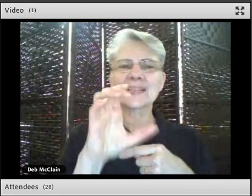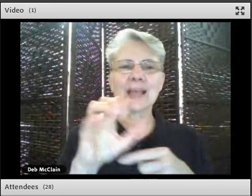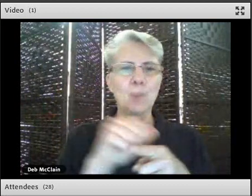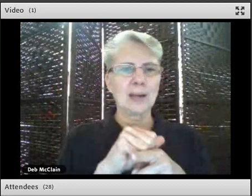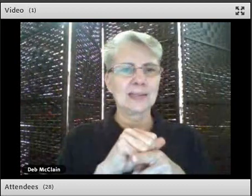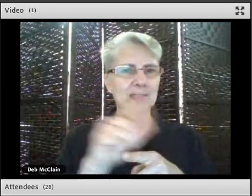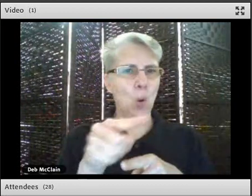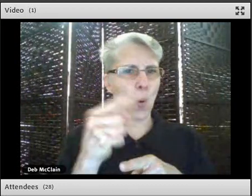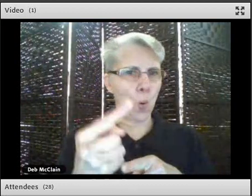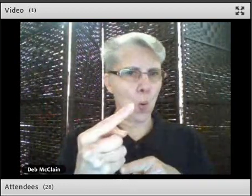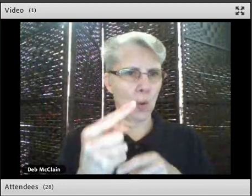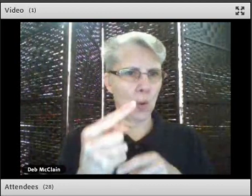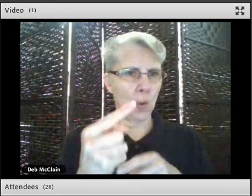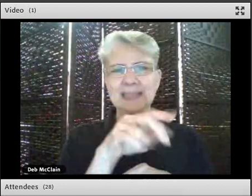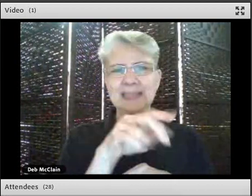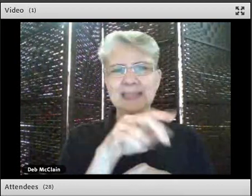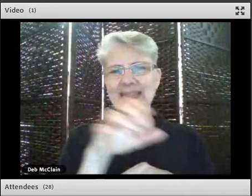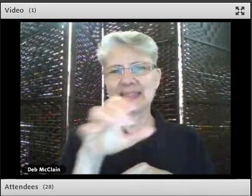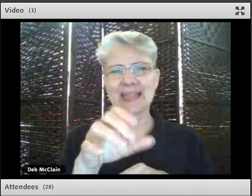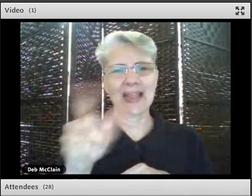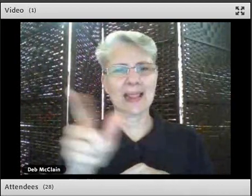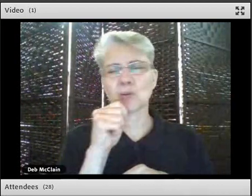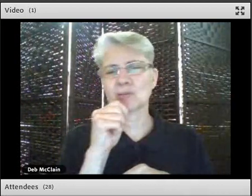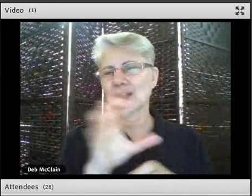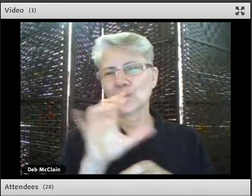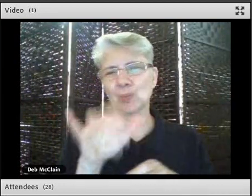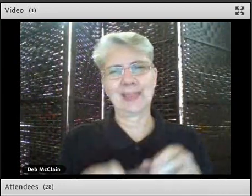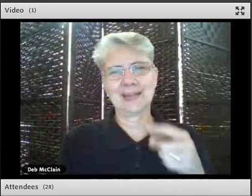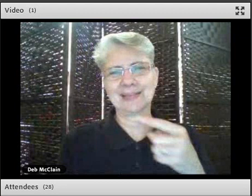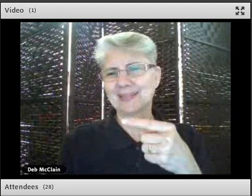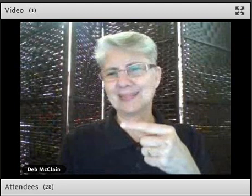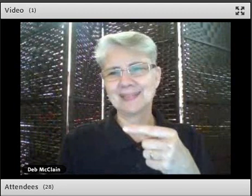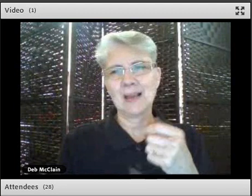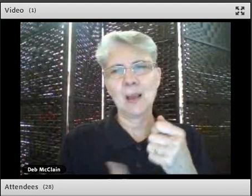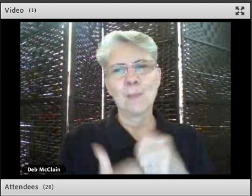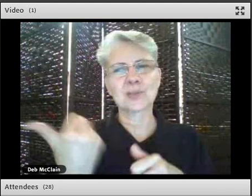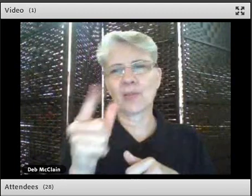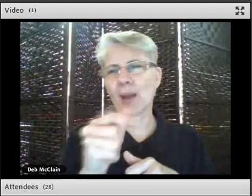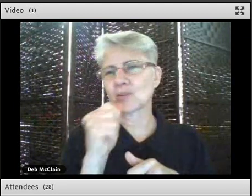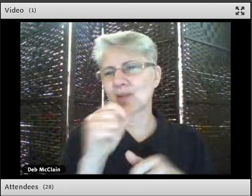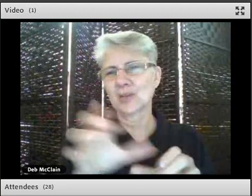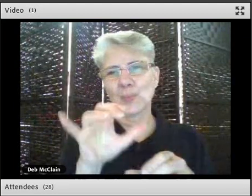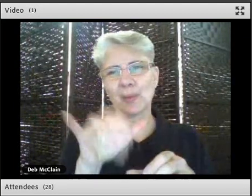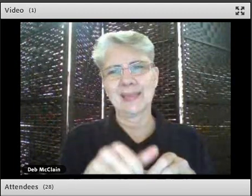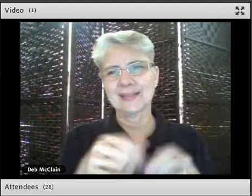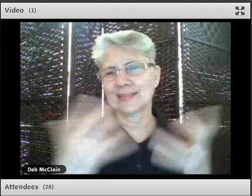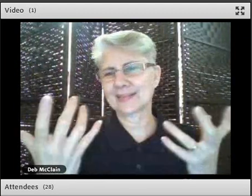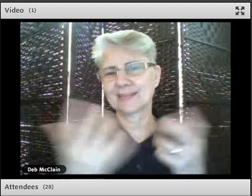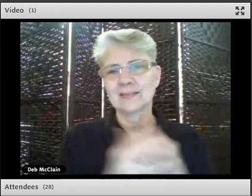But if you read closely 6.2.2.10.3,